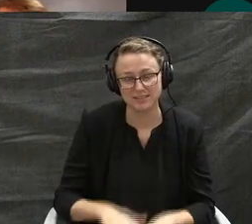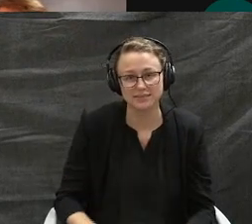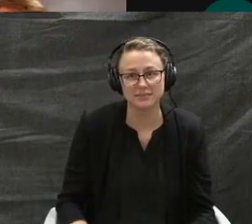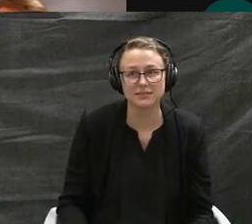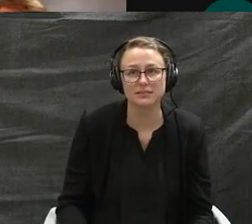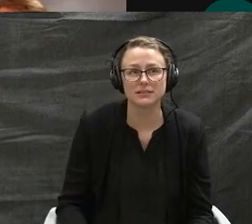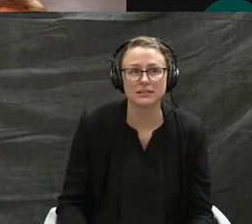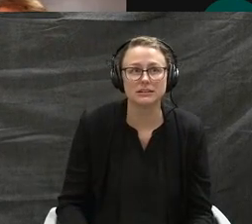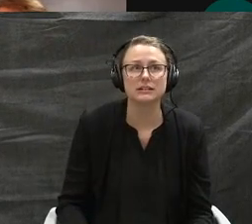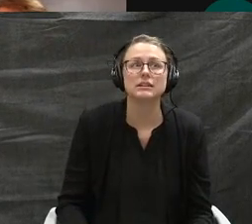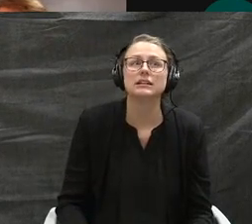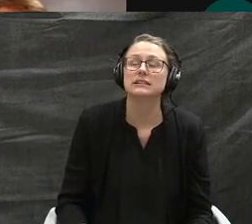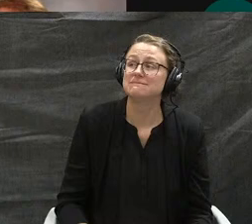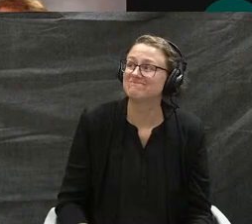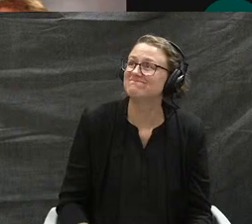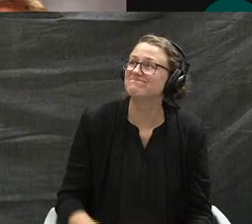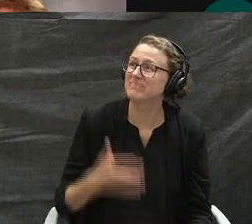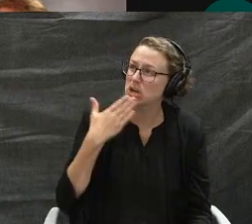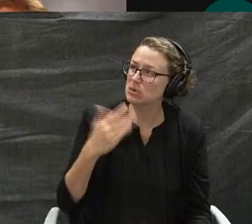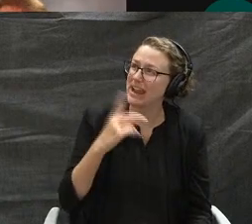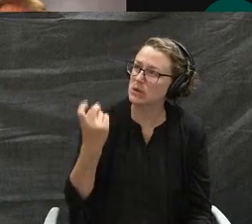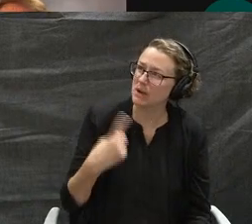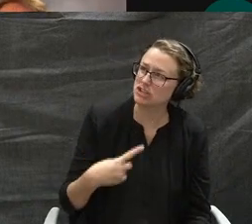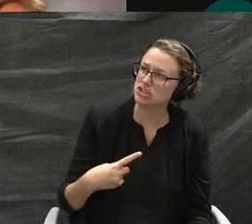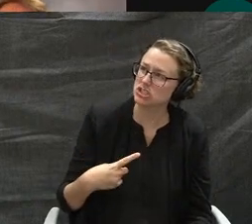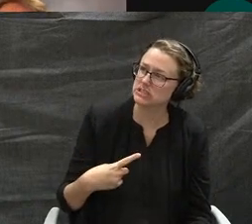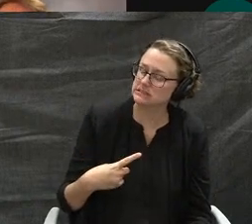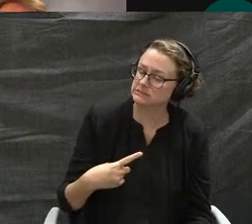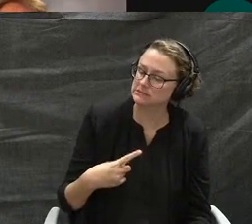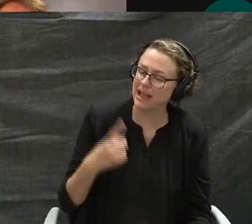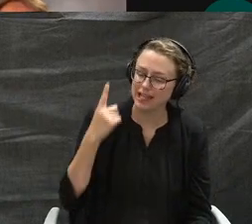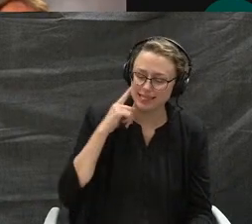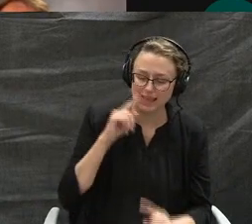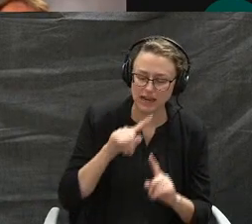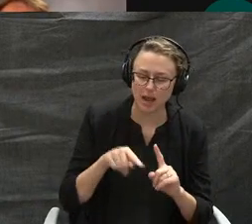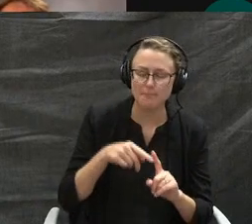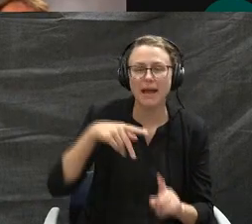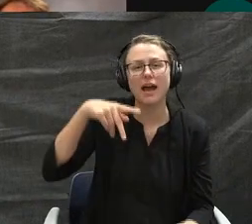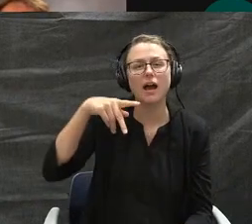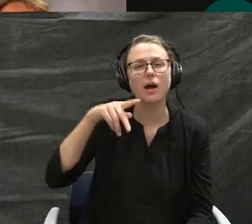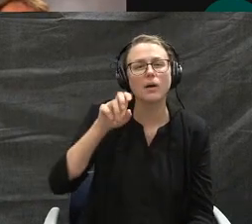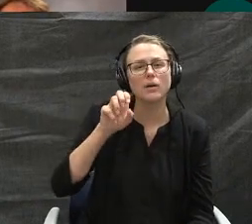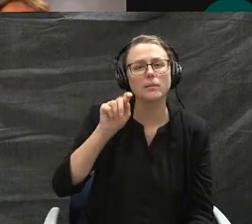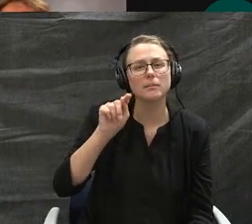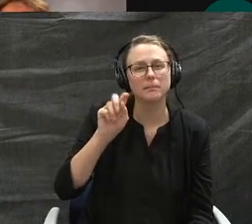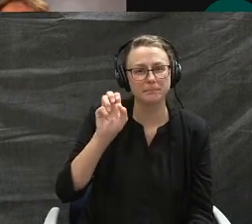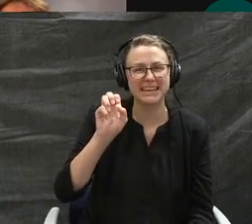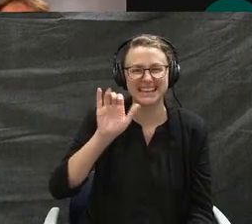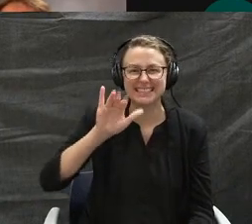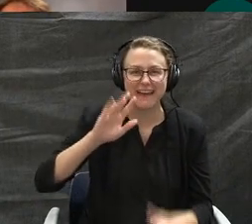That's a great question. I think back to in Pete was giving his presentation of areas of very